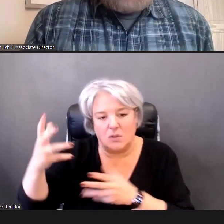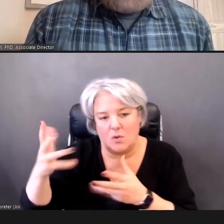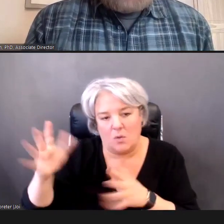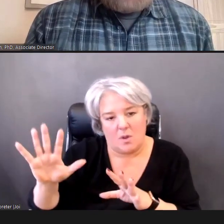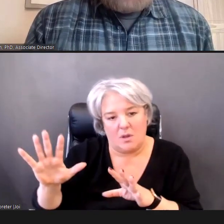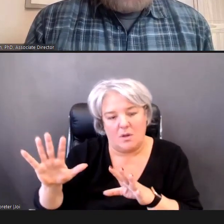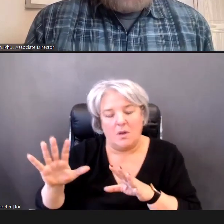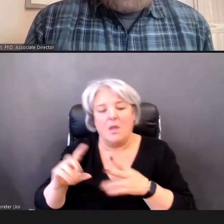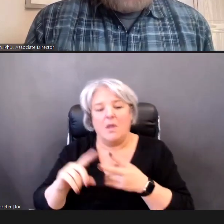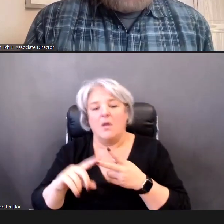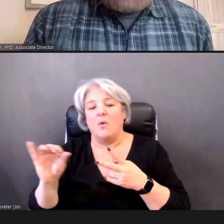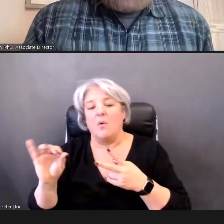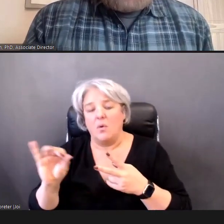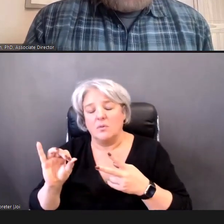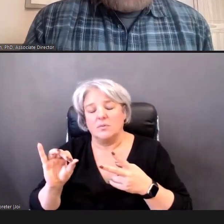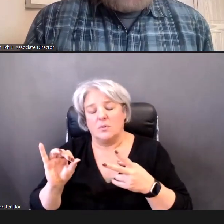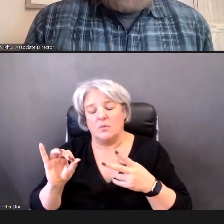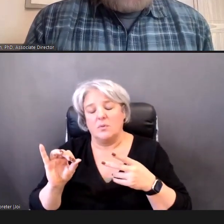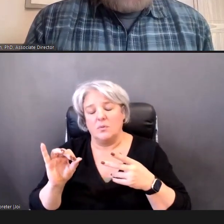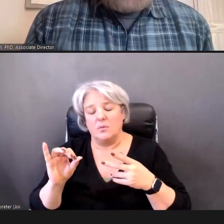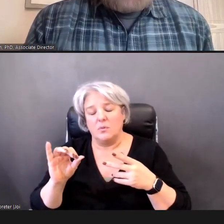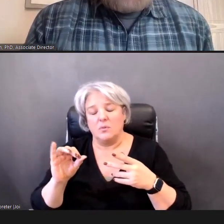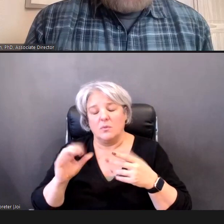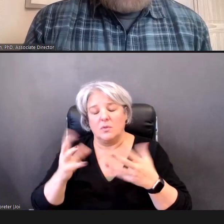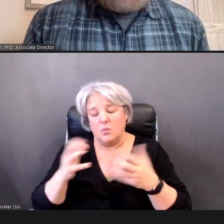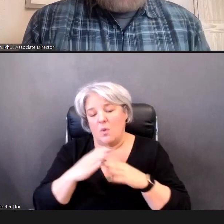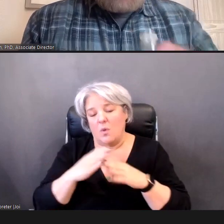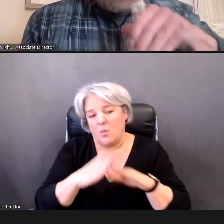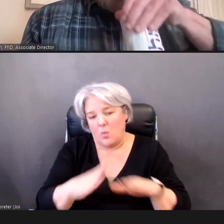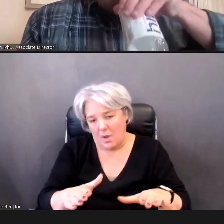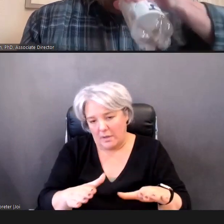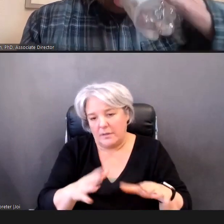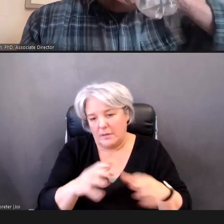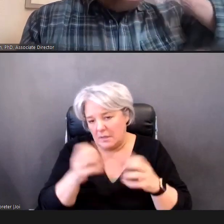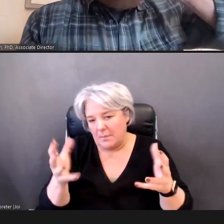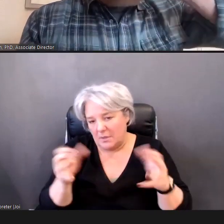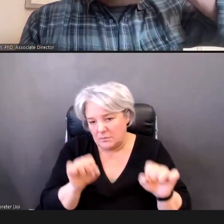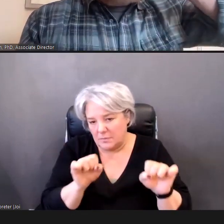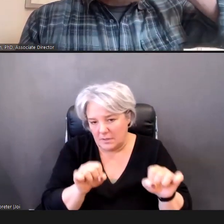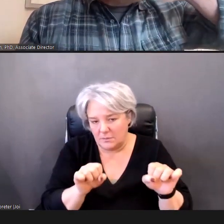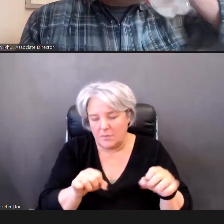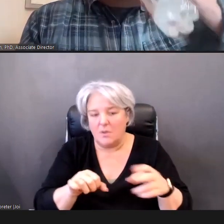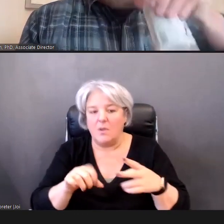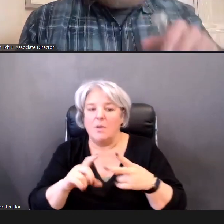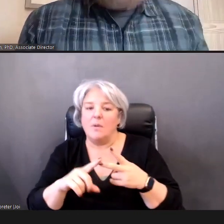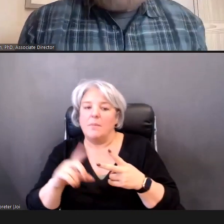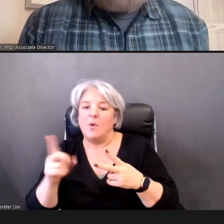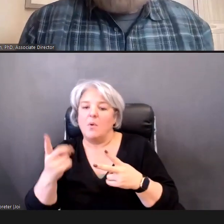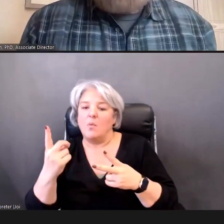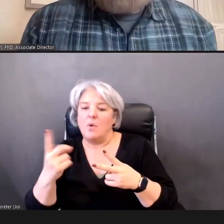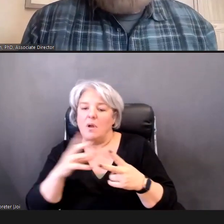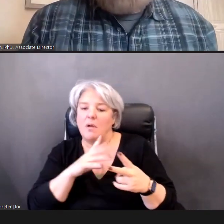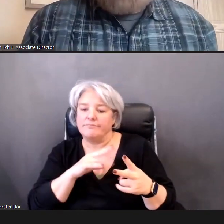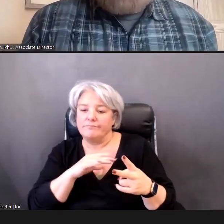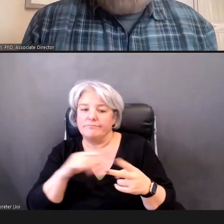equally cons you know we want as quiet of environment as possible for OES but